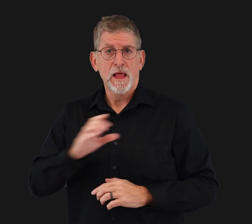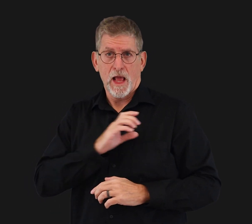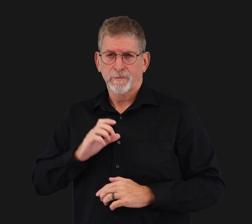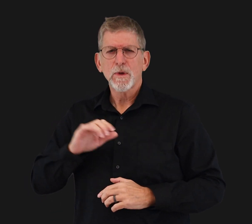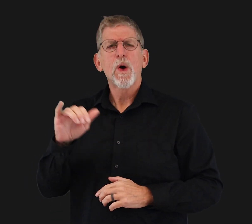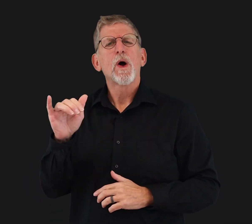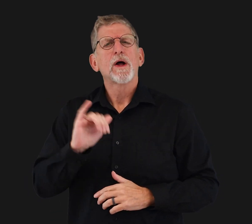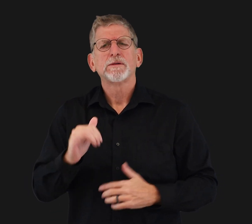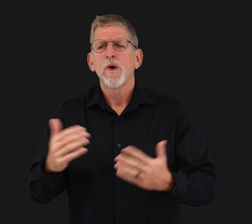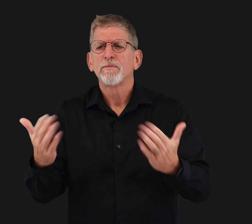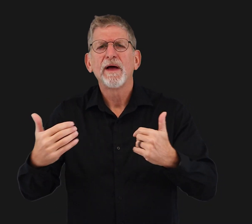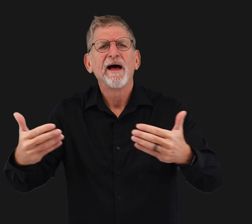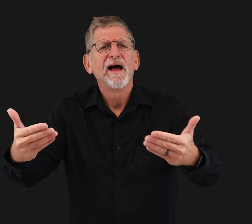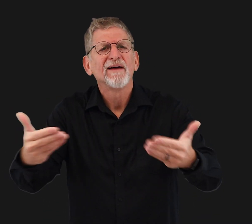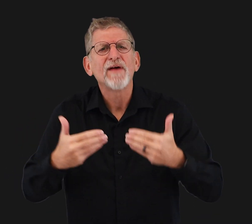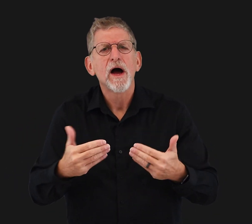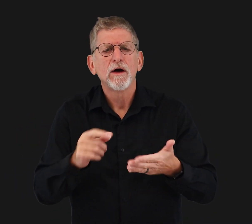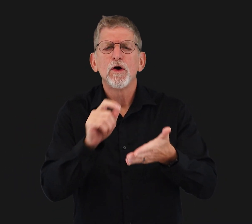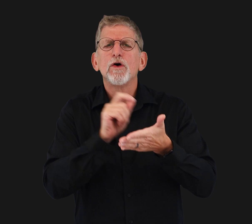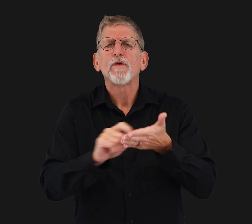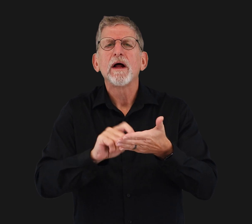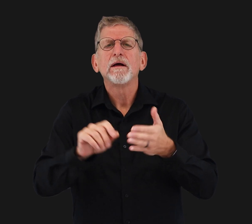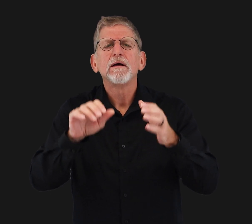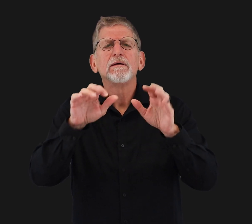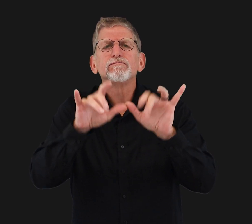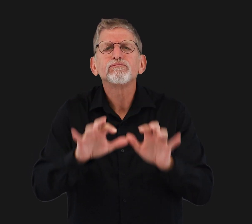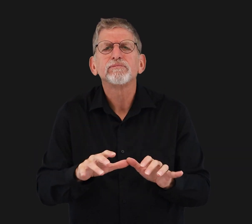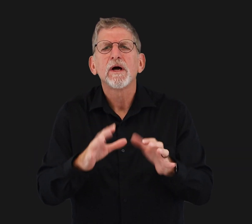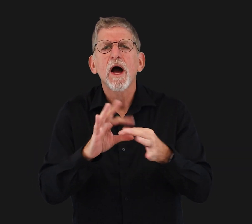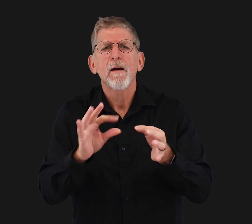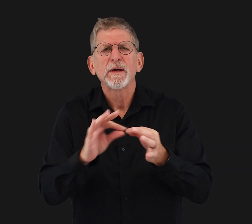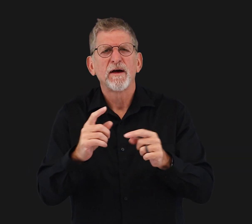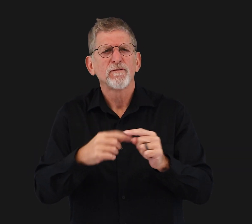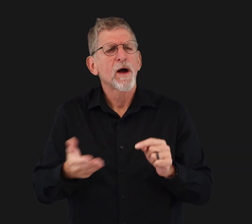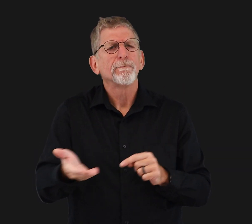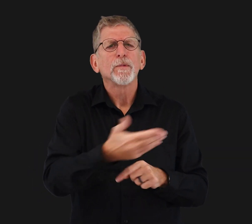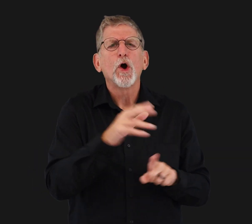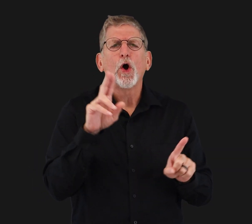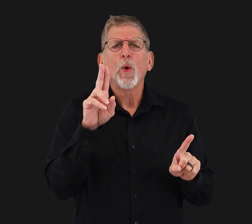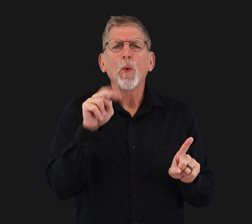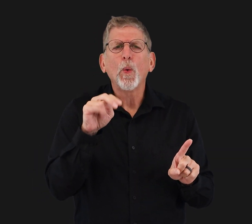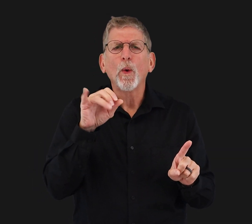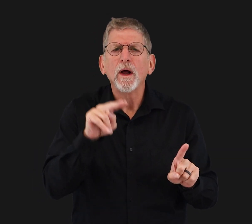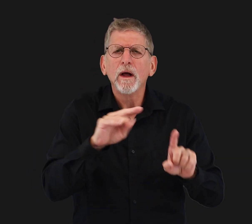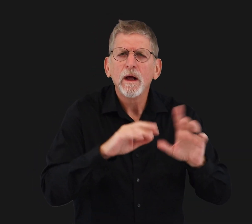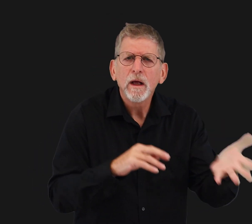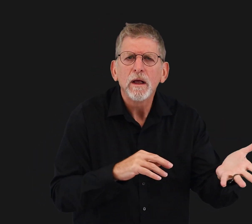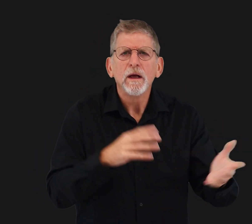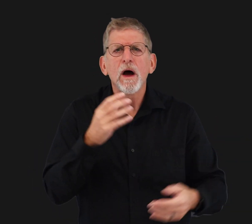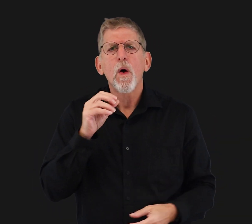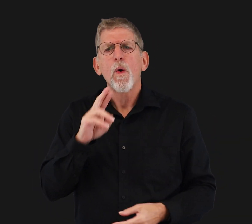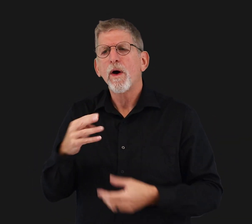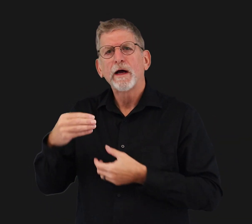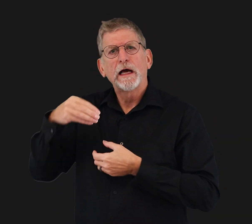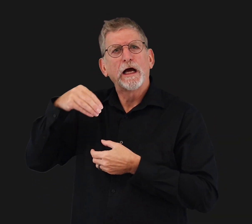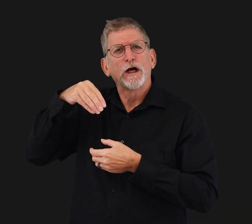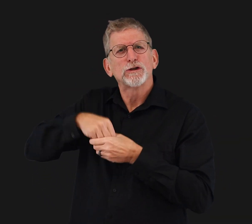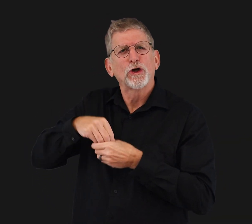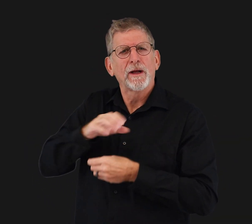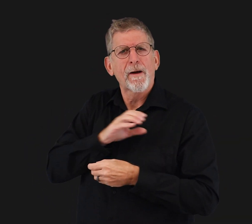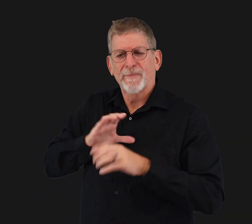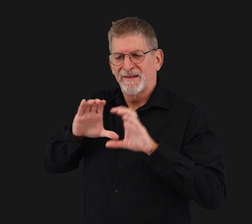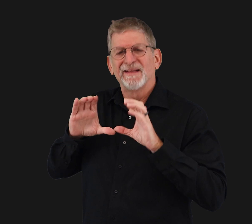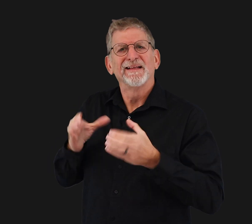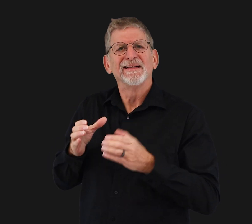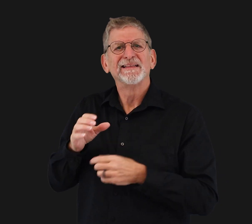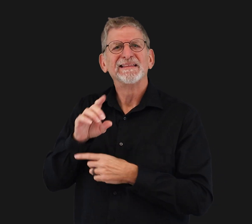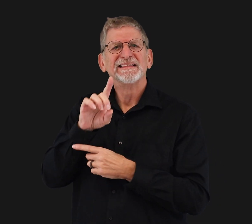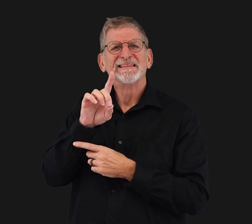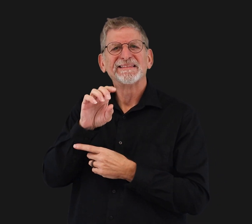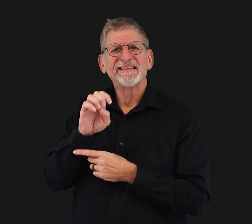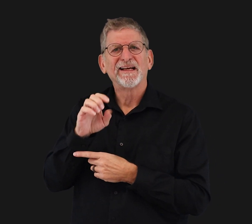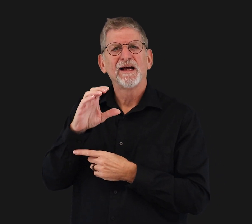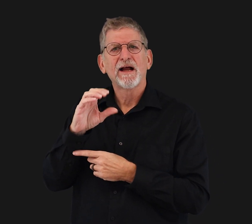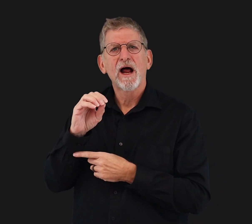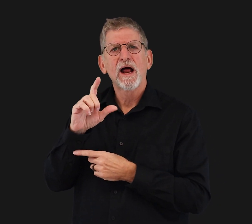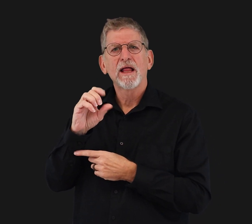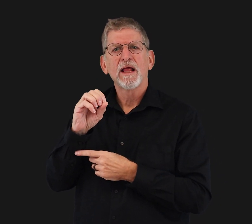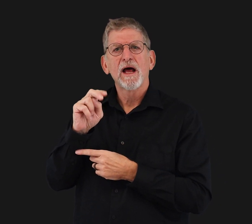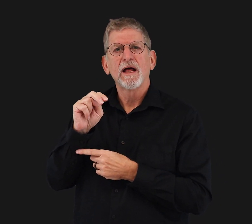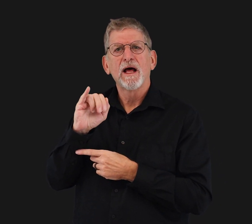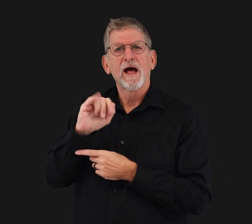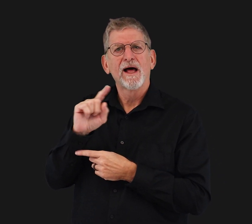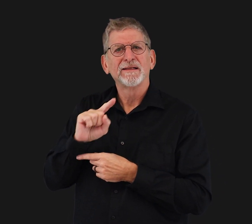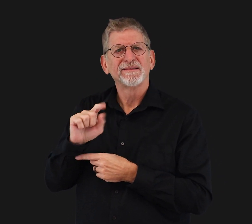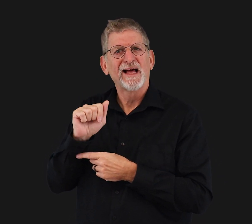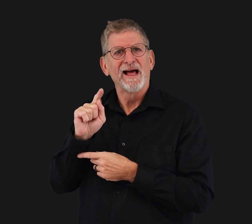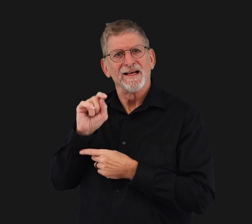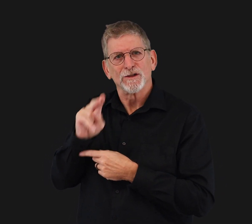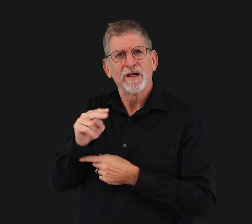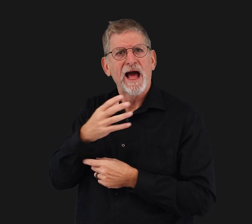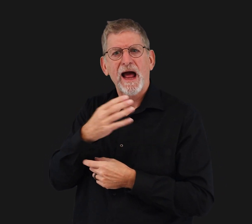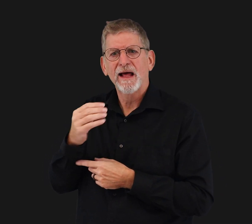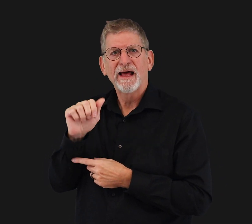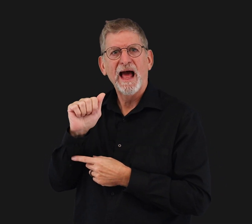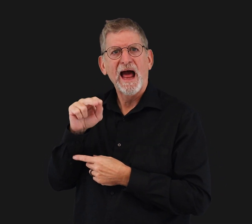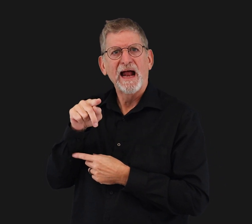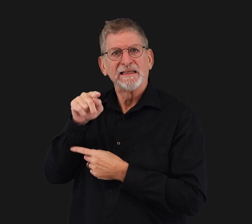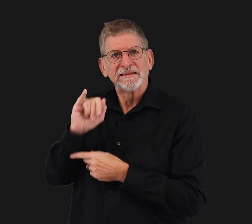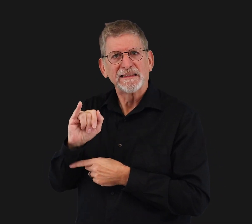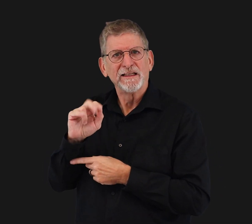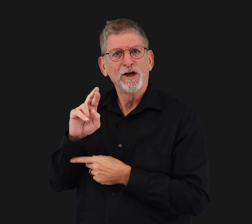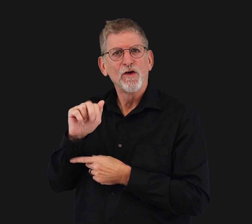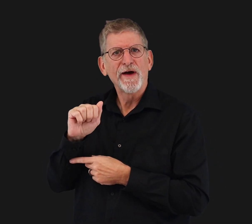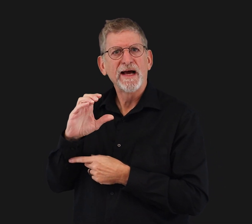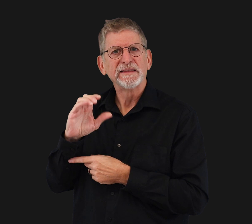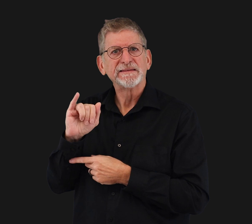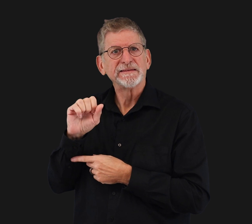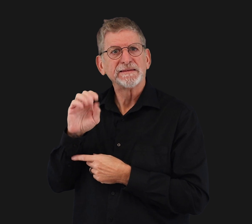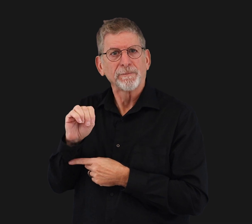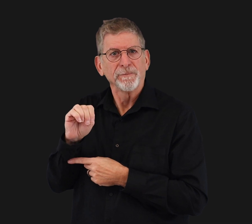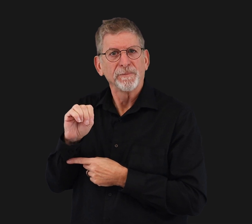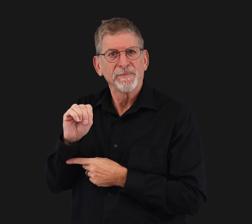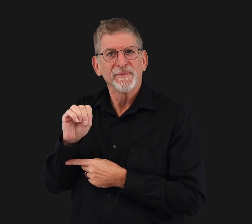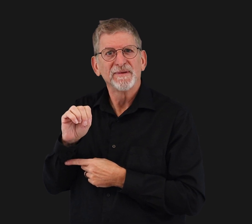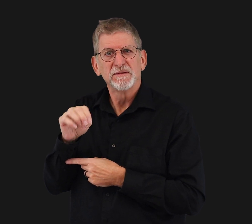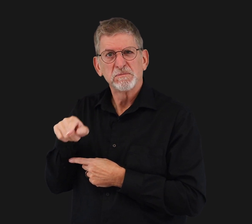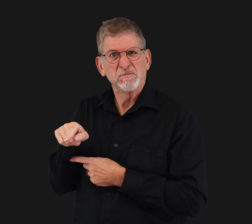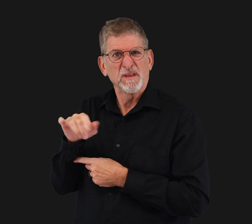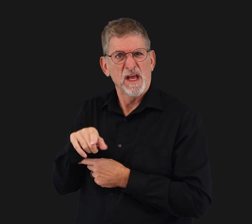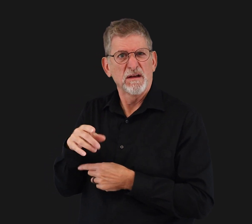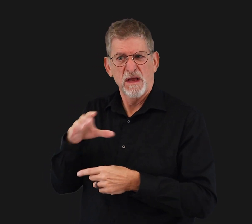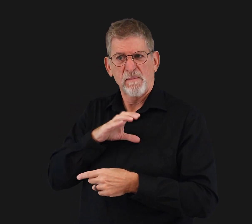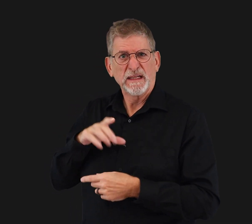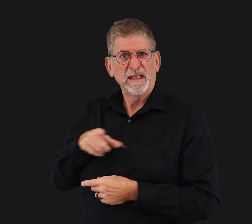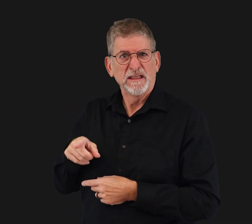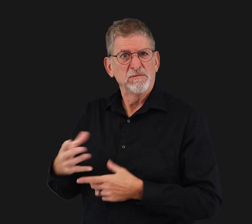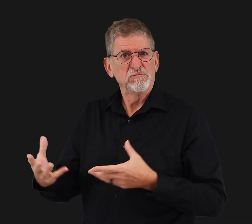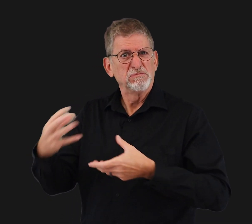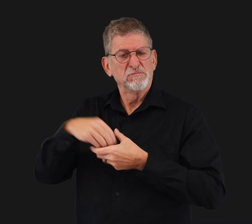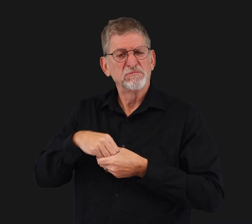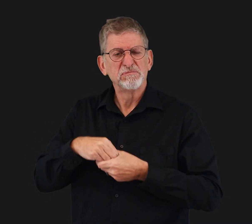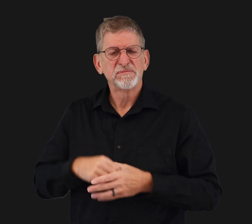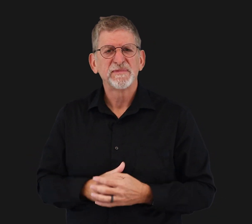The Commission also invited written comments from our unions and our internal Decolonization and Anti-Racism Consultation Committee.